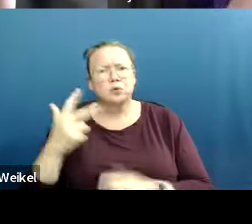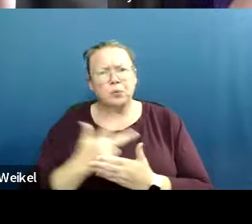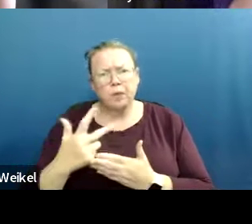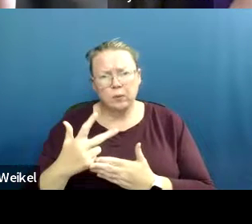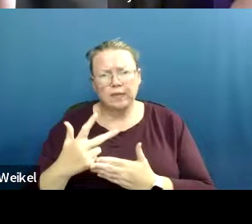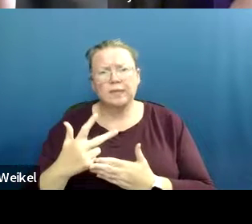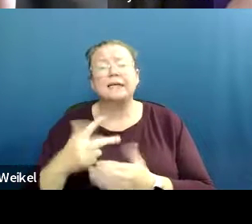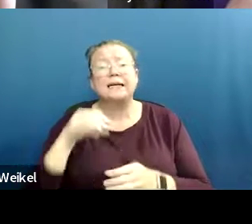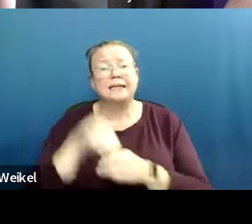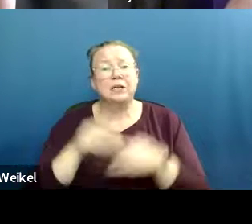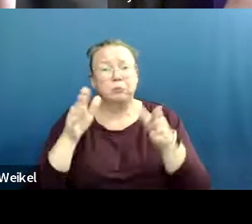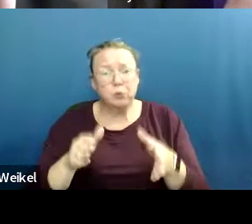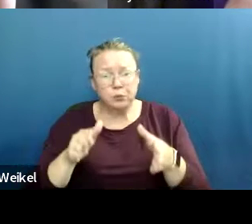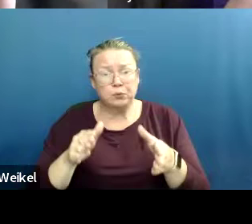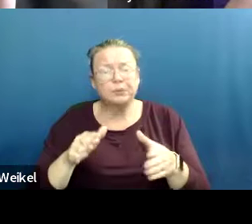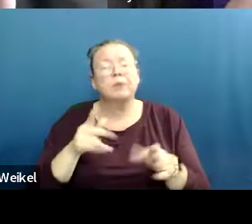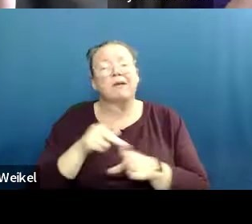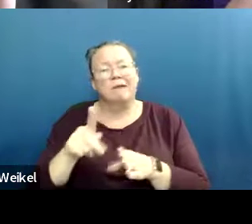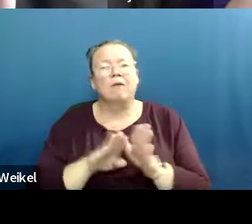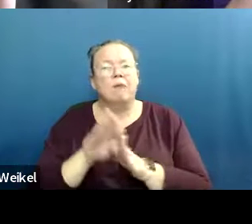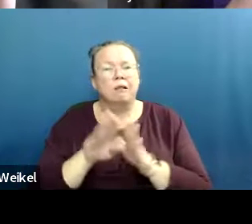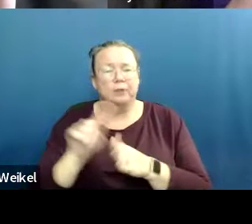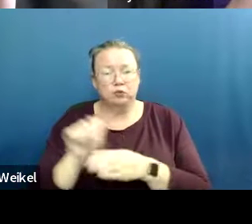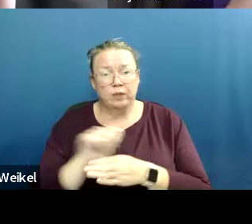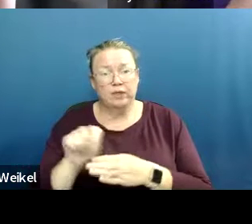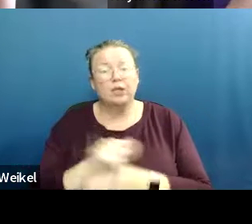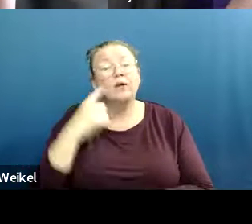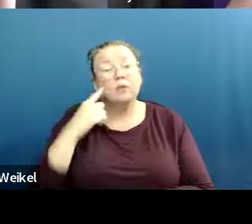Rosie Vazquez: in person, professional development training for employment.